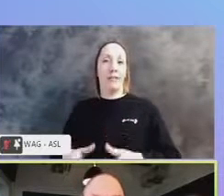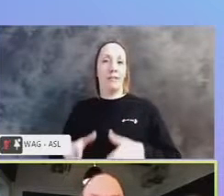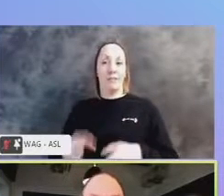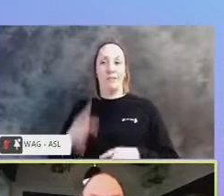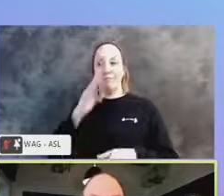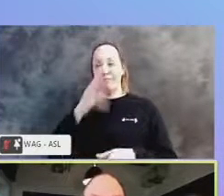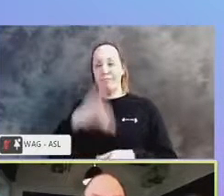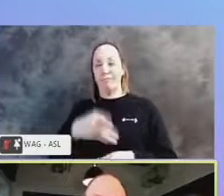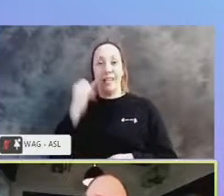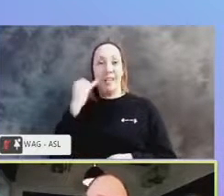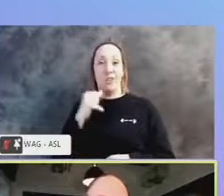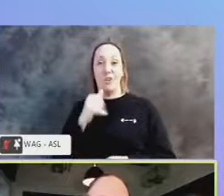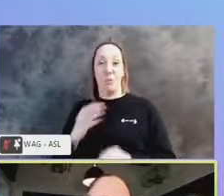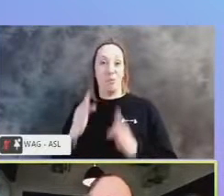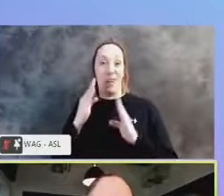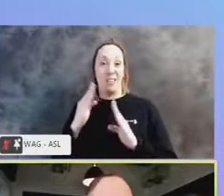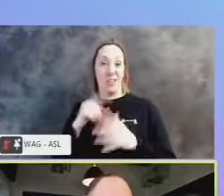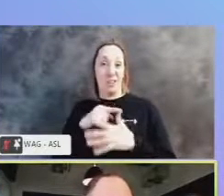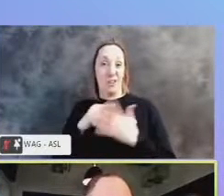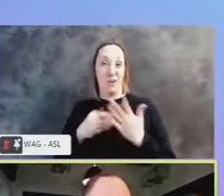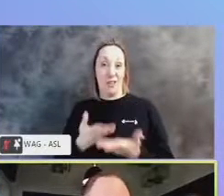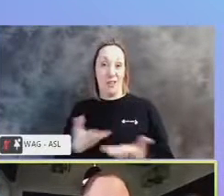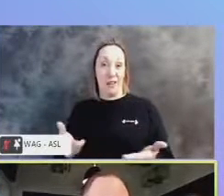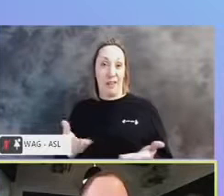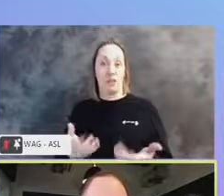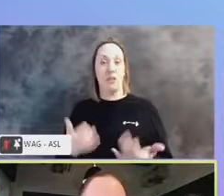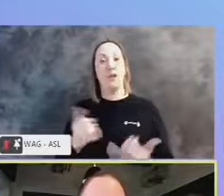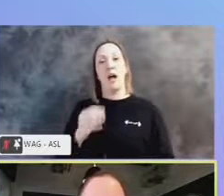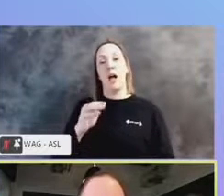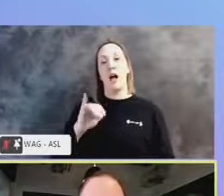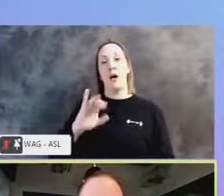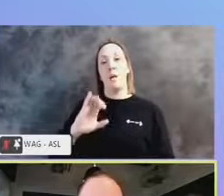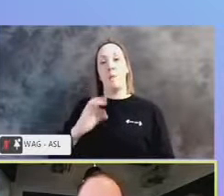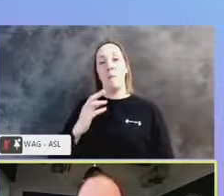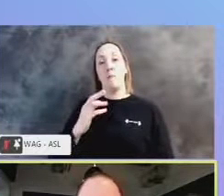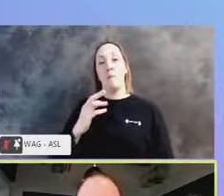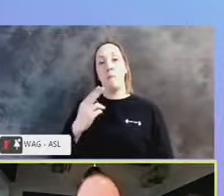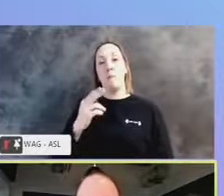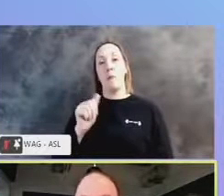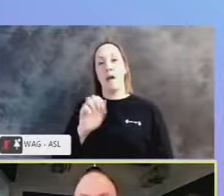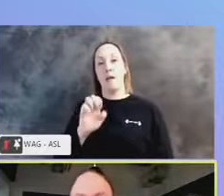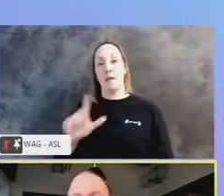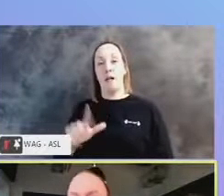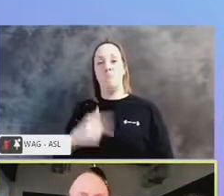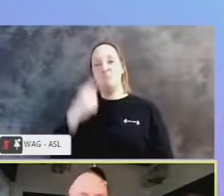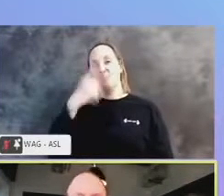time. The question is how much money might you be leaving on the table every year if you don't pay attention to those